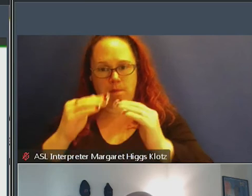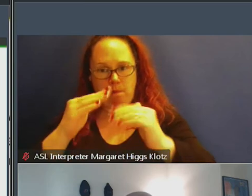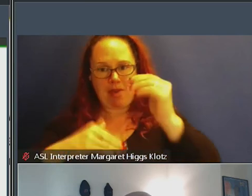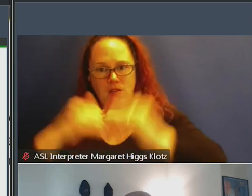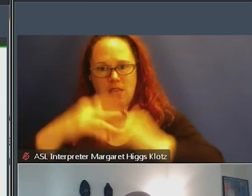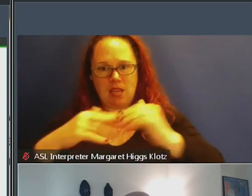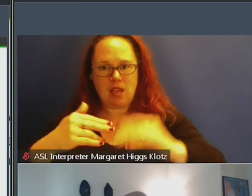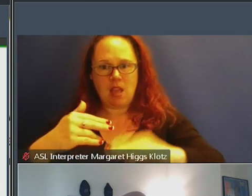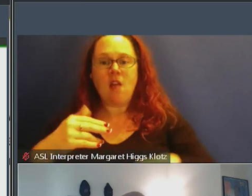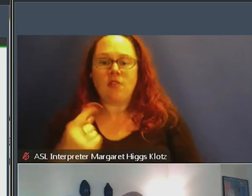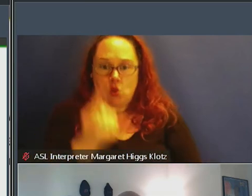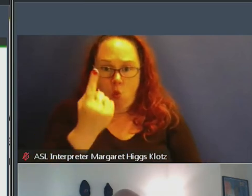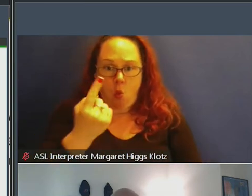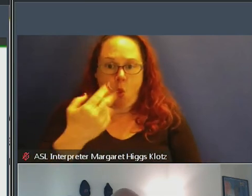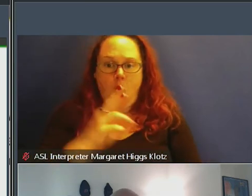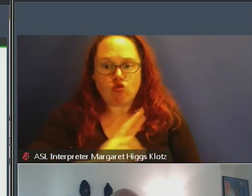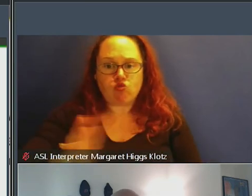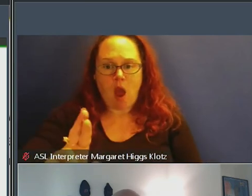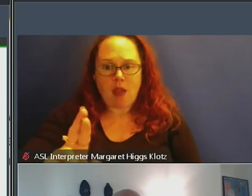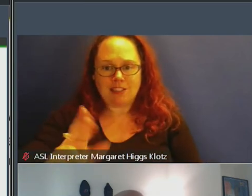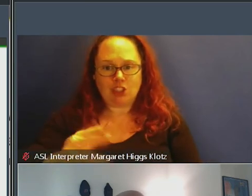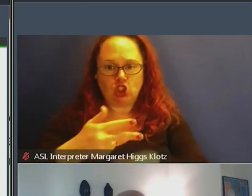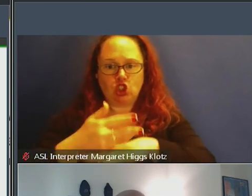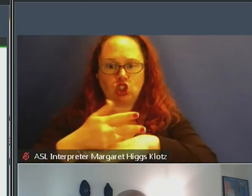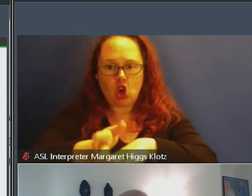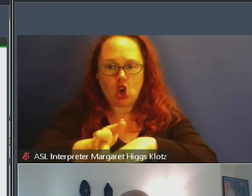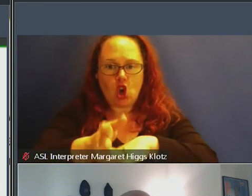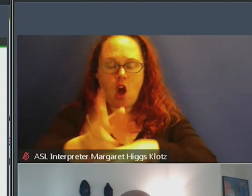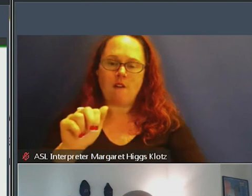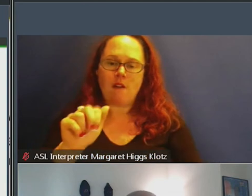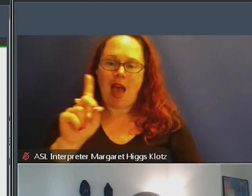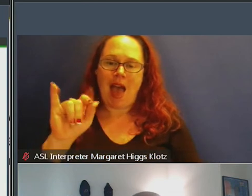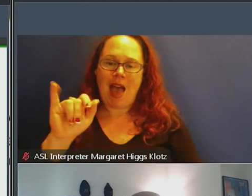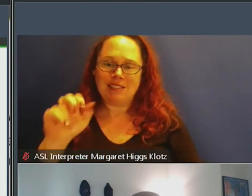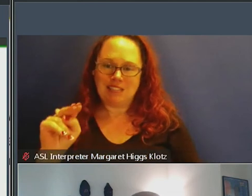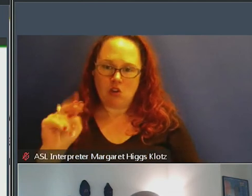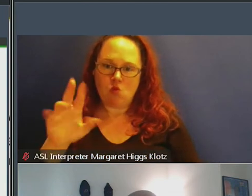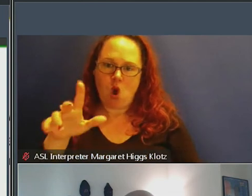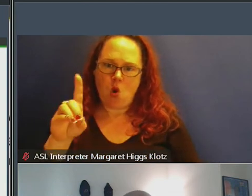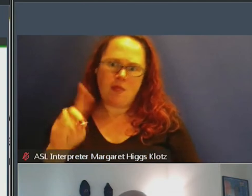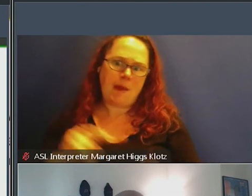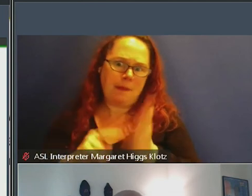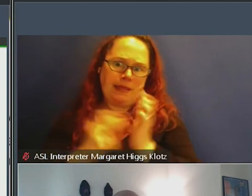to make their cars or whatever, or the vehicles, the individuals are transported to the shelter on, are going to have to make their way through our neighborhood.